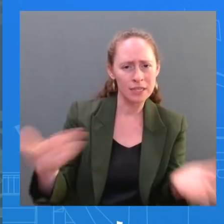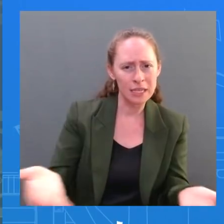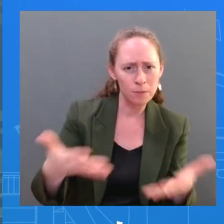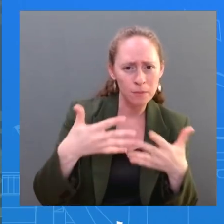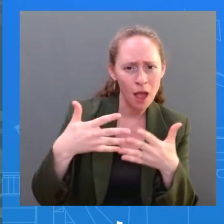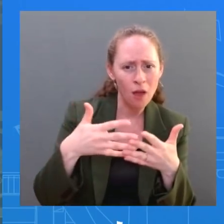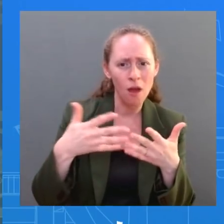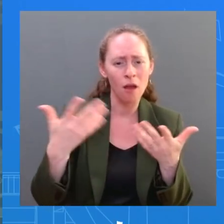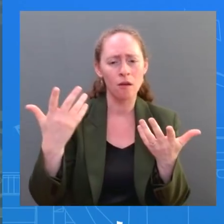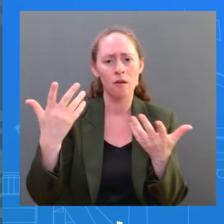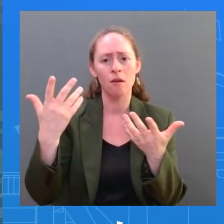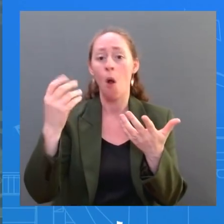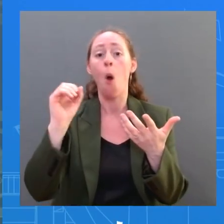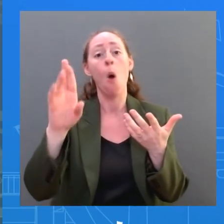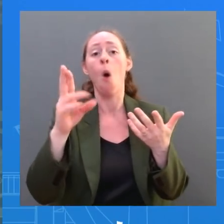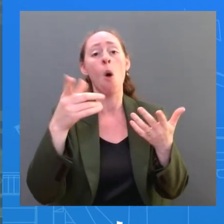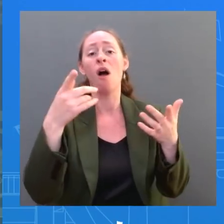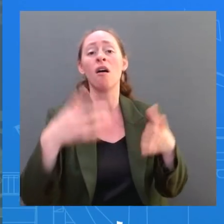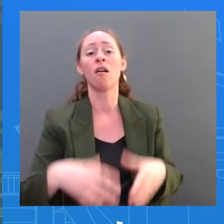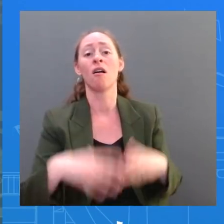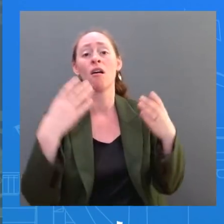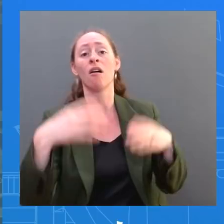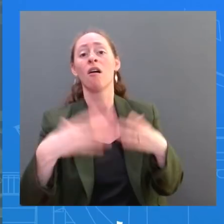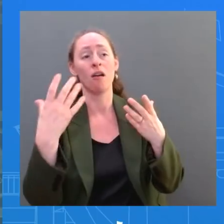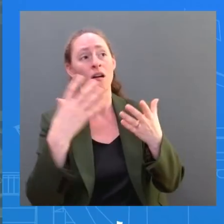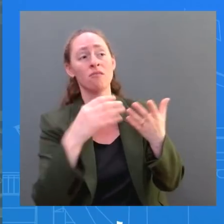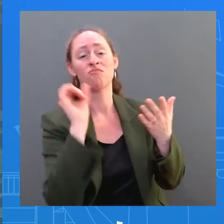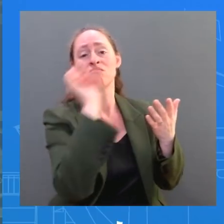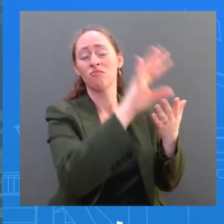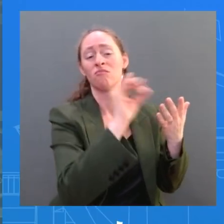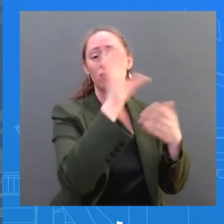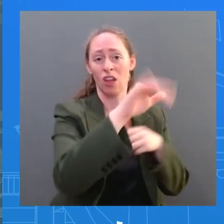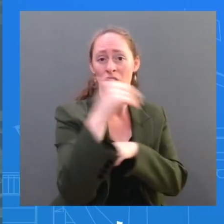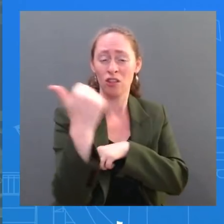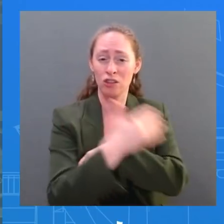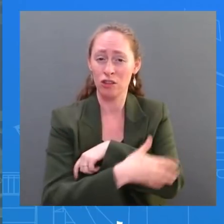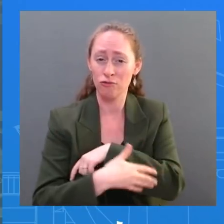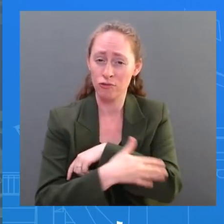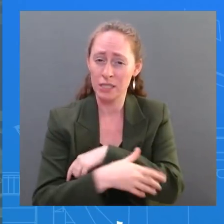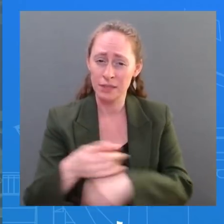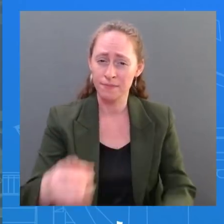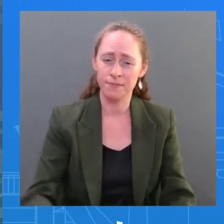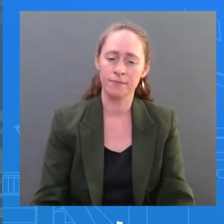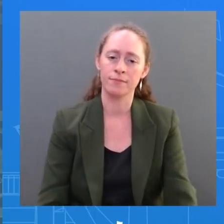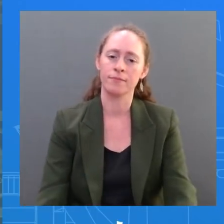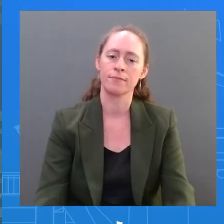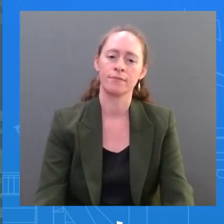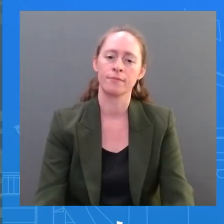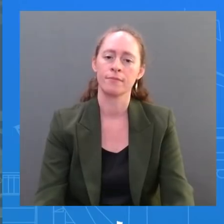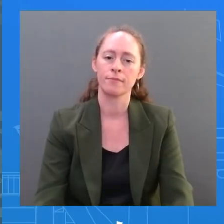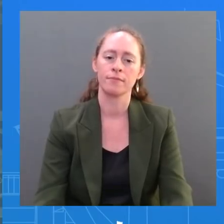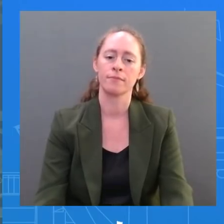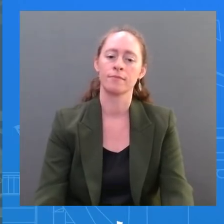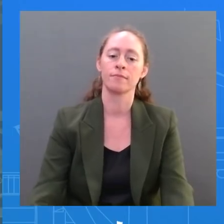it is something that oil companies decide what -- you know, we cannot control what oil companies do with their oil.